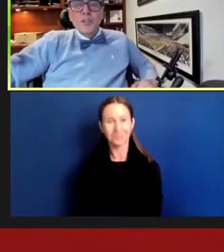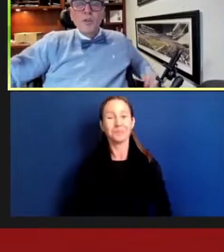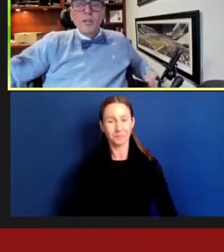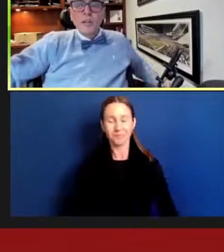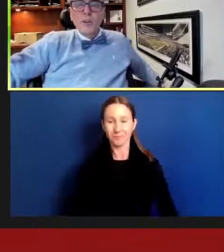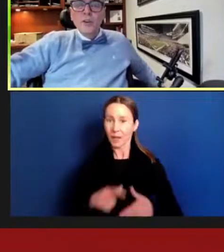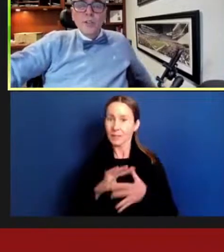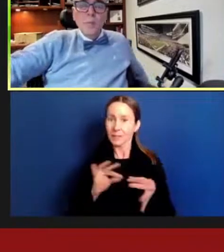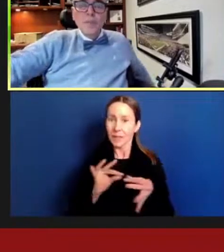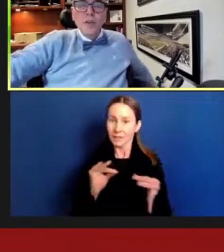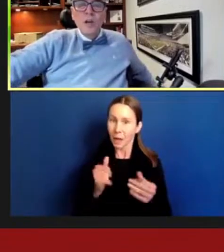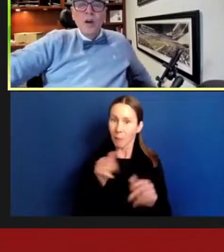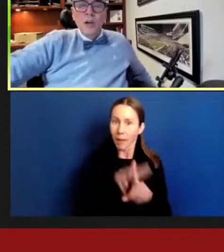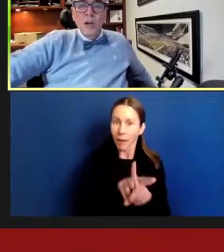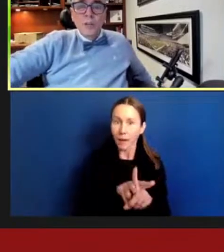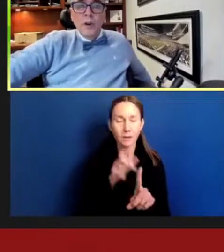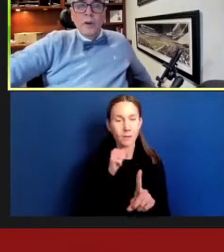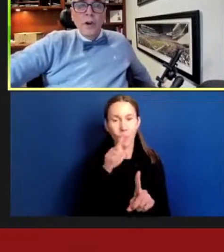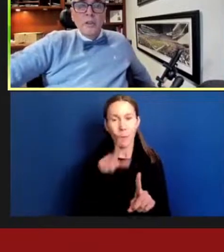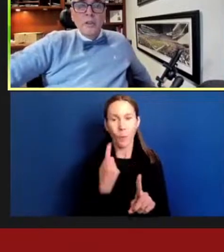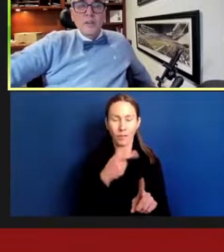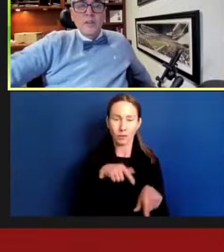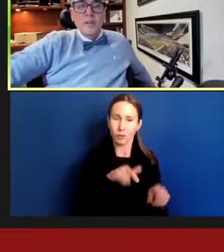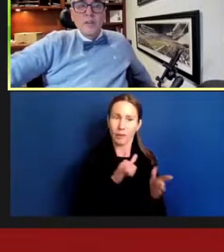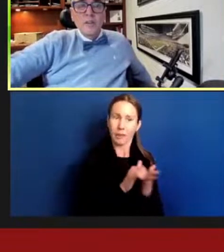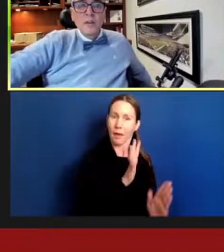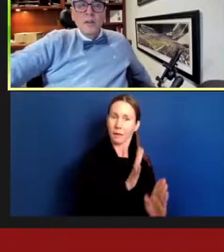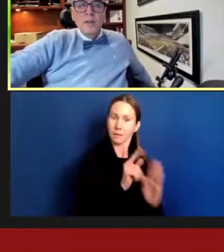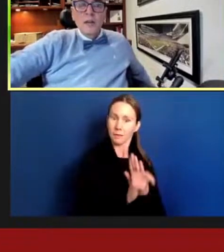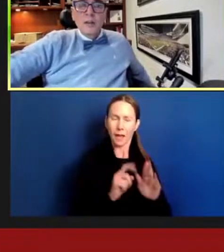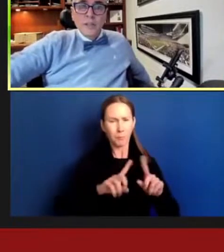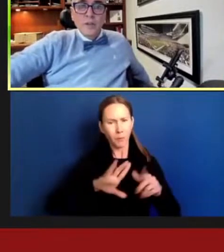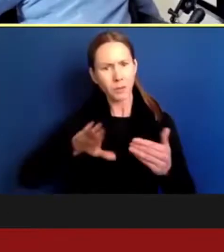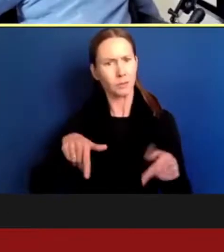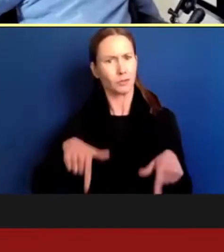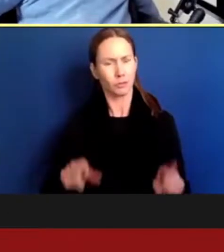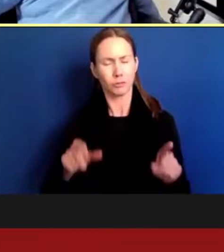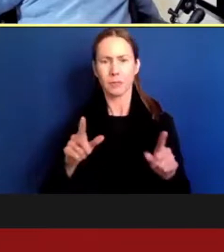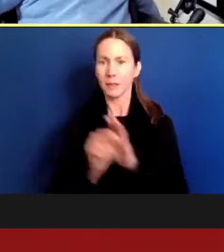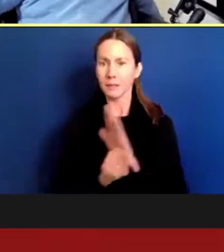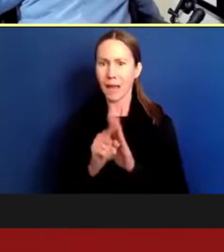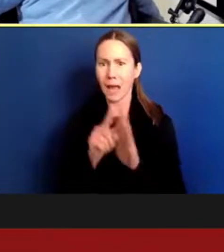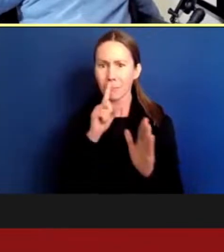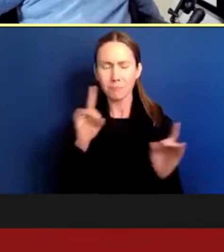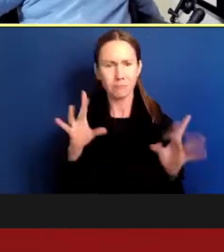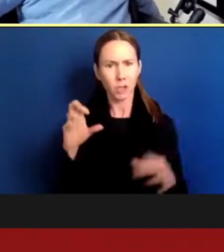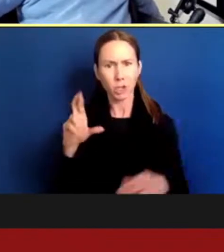apply during times of a healthcare crisis. In addition, we urged the Senate leadership